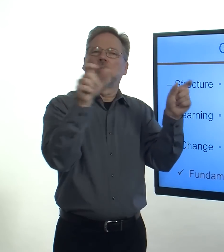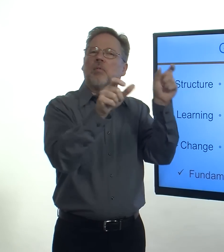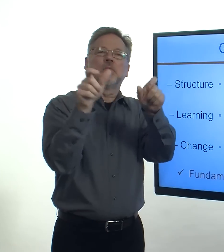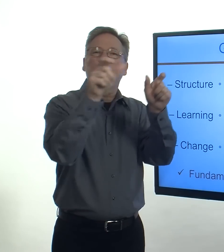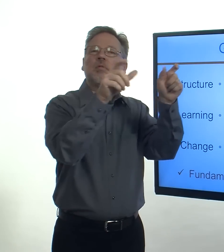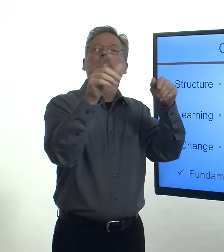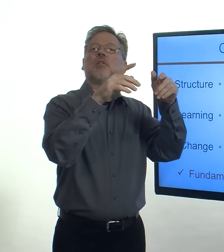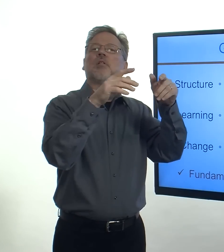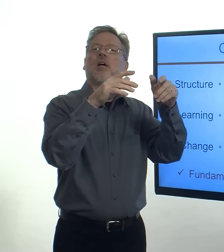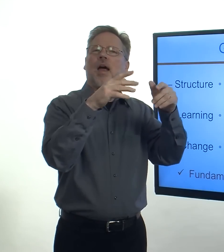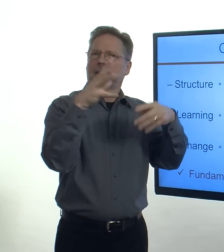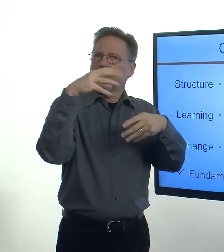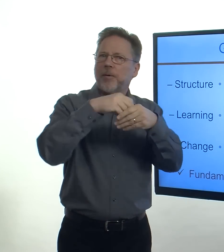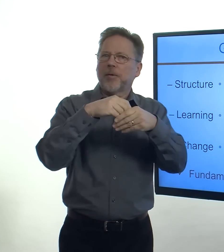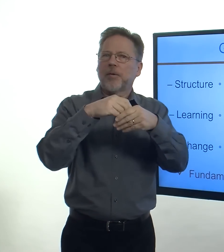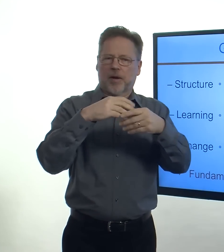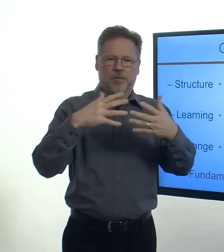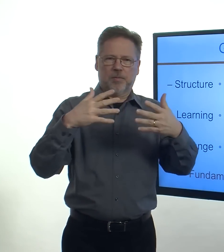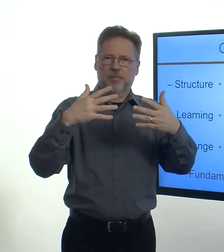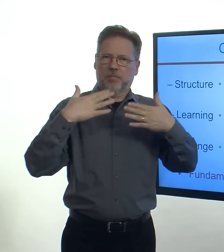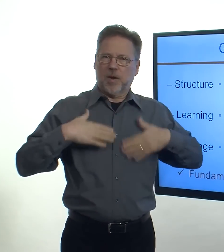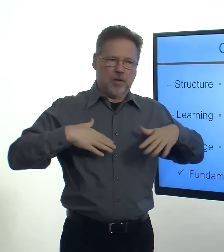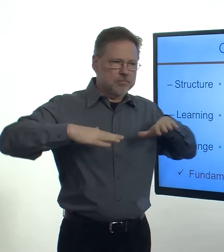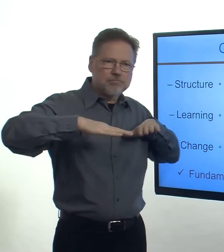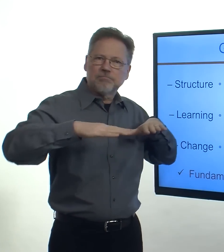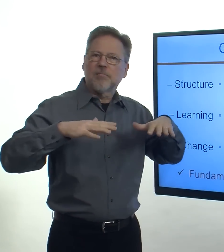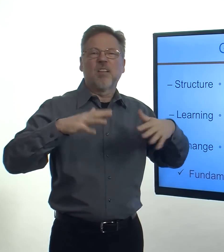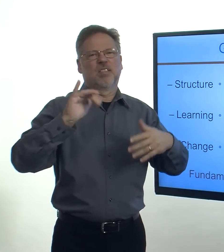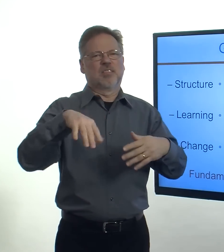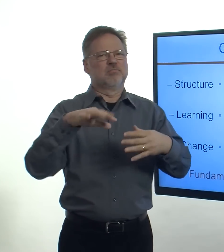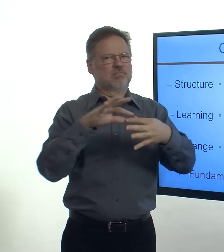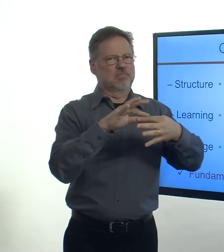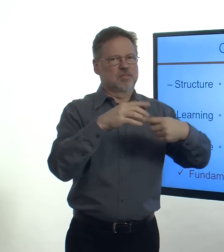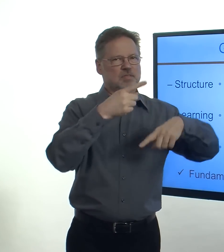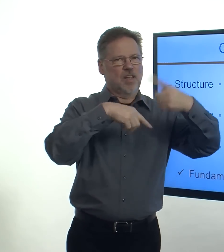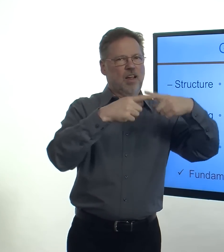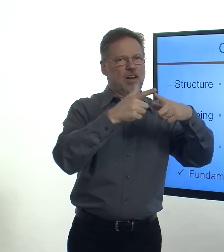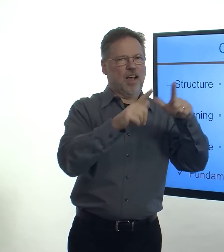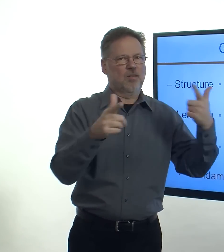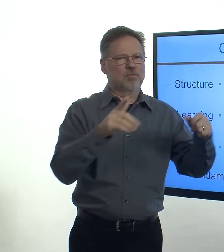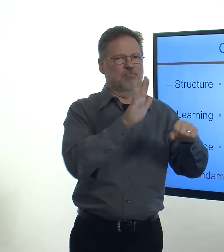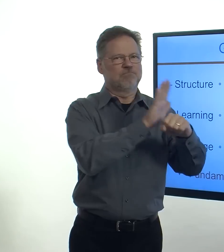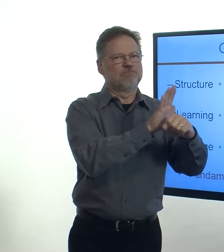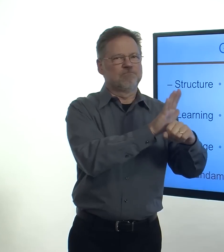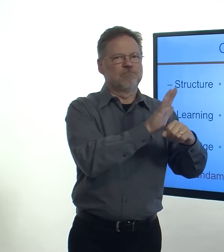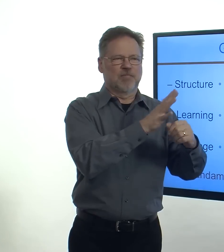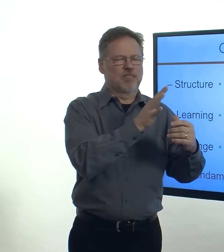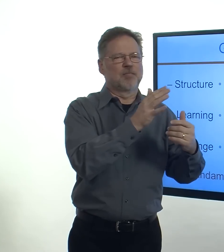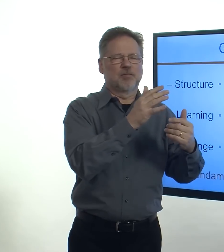layers and words, including the use of one’s body and space for sign languages. This makes